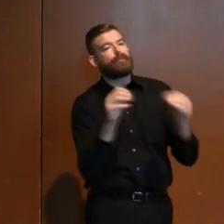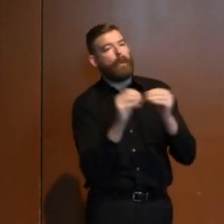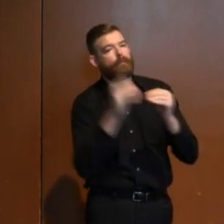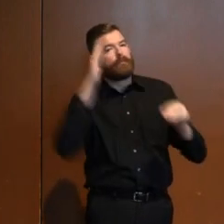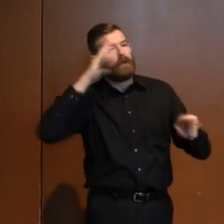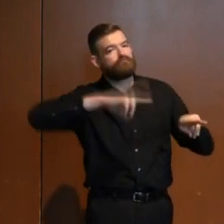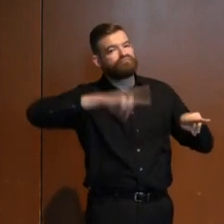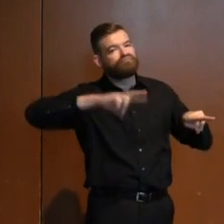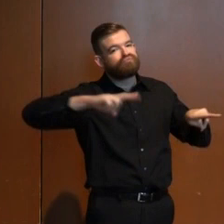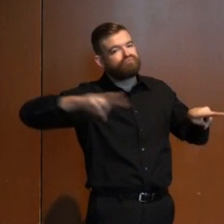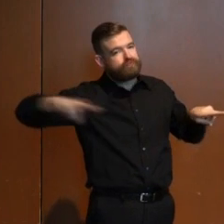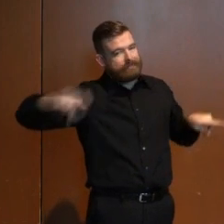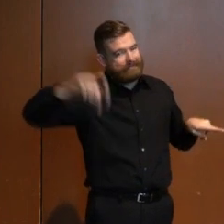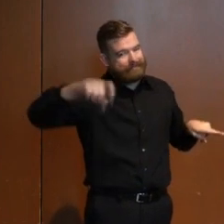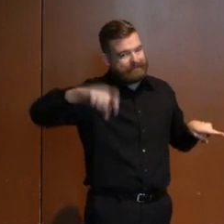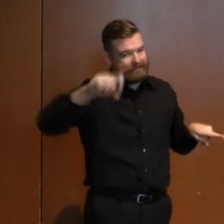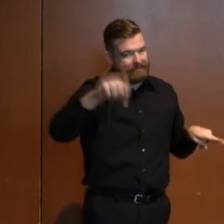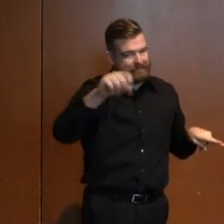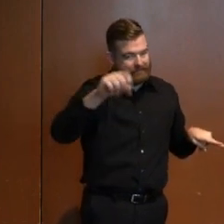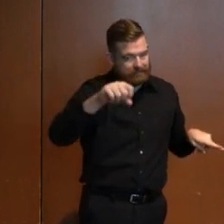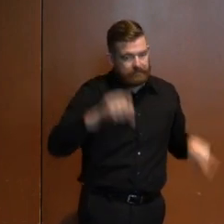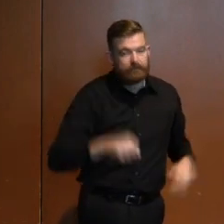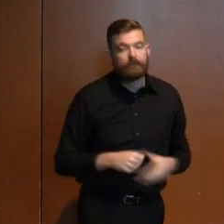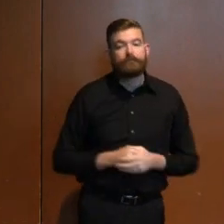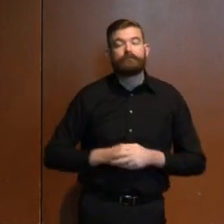BUT AT A CERTAIN POINT WE WILL